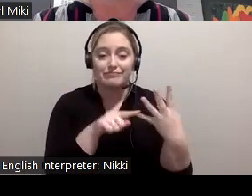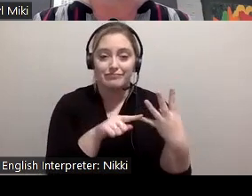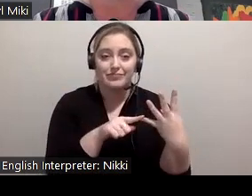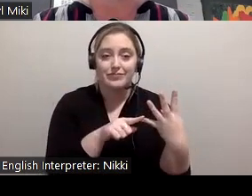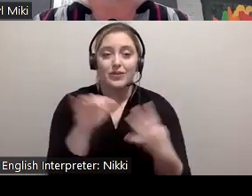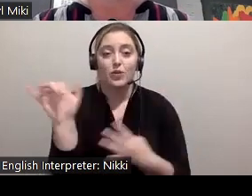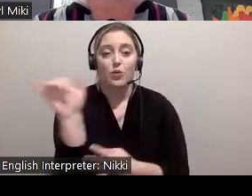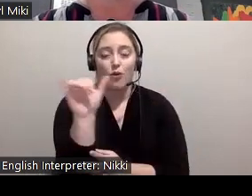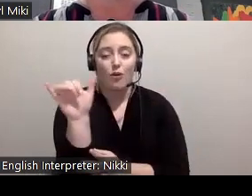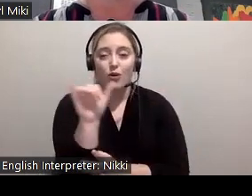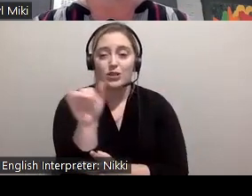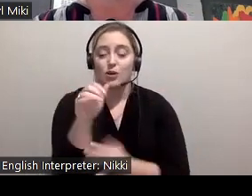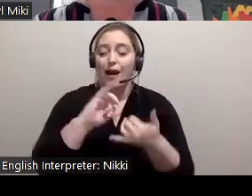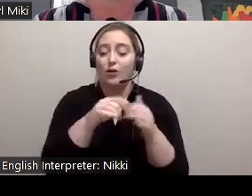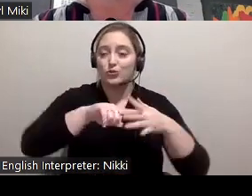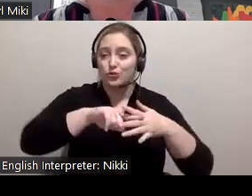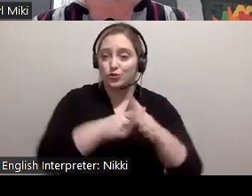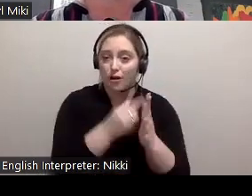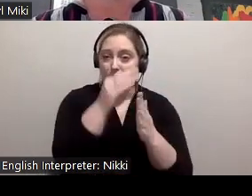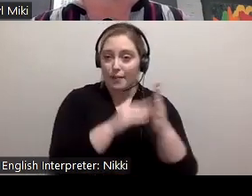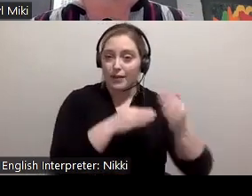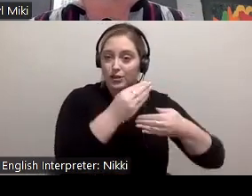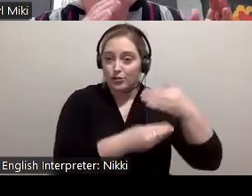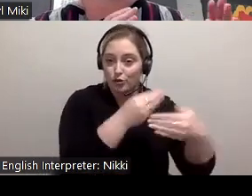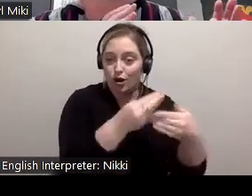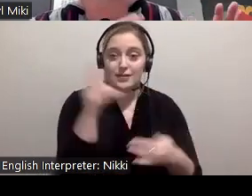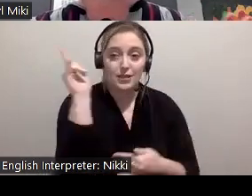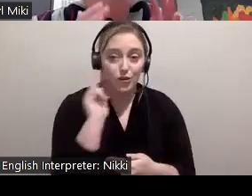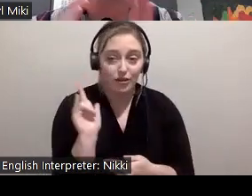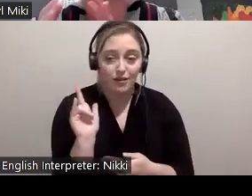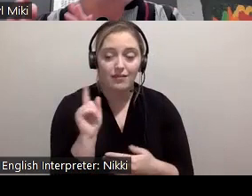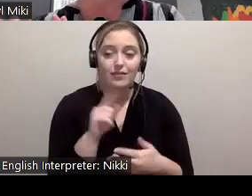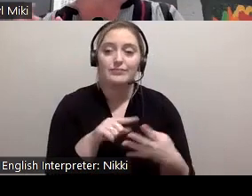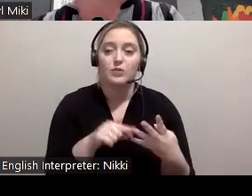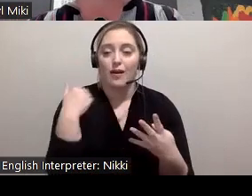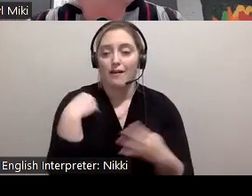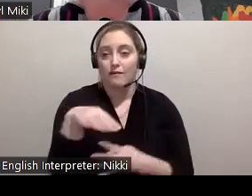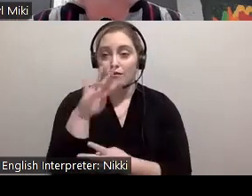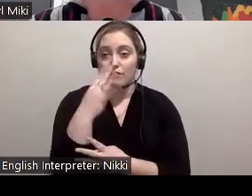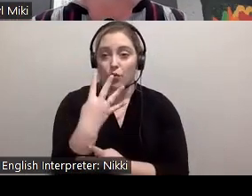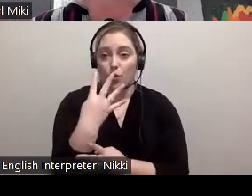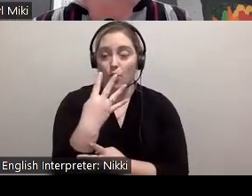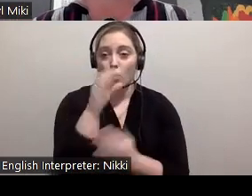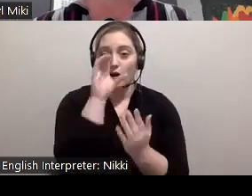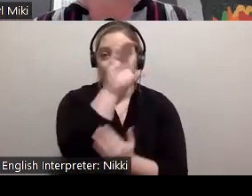about how to start an application. And then we'll go over the four sections that are within the application. And